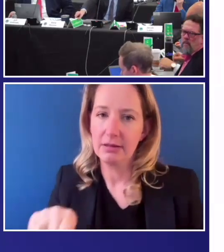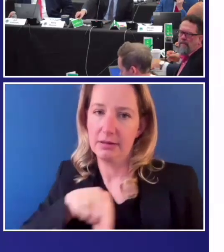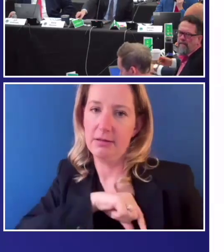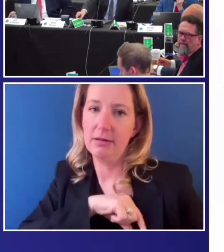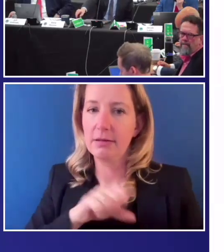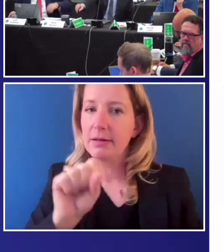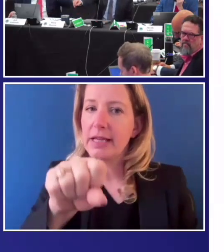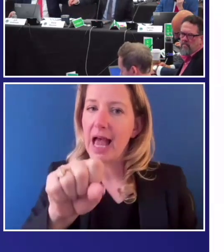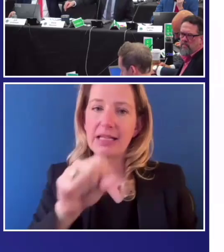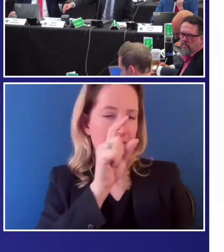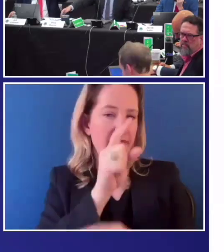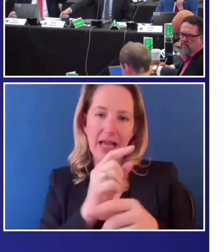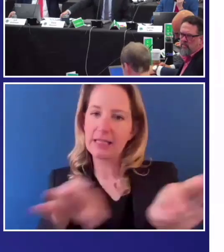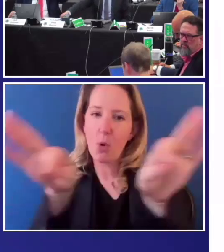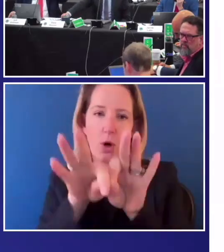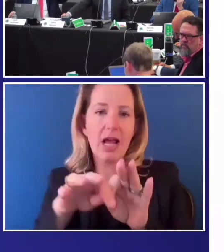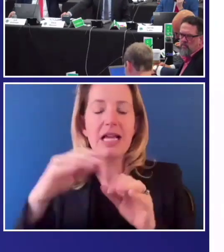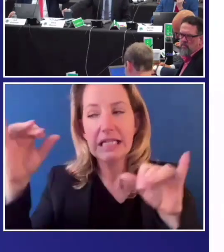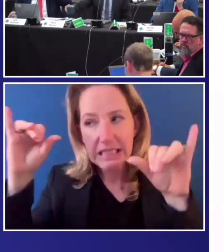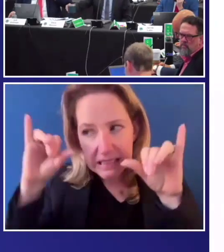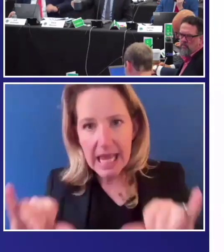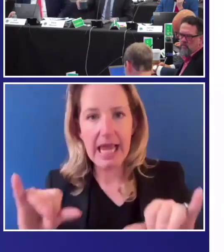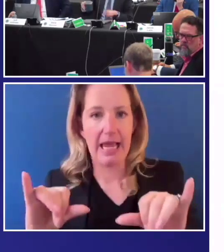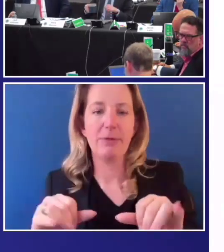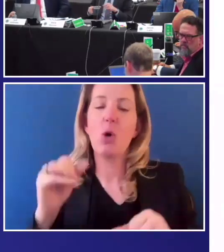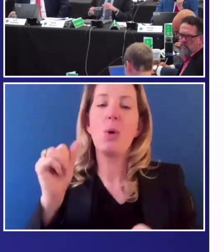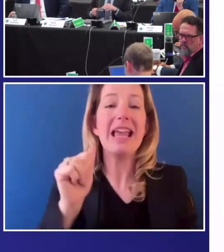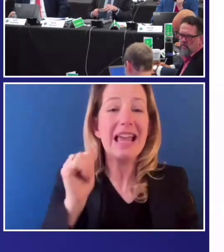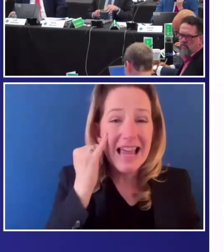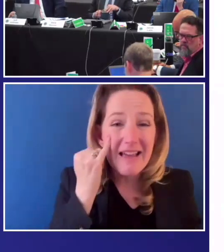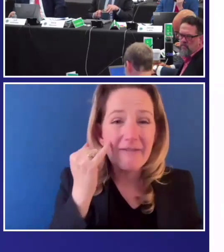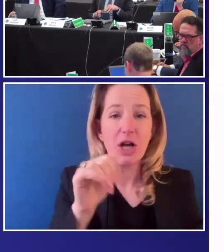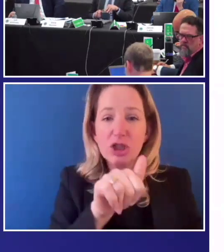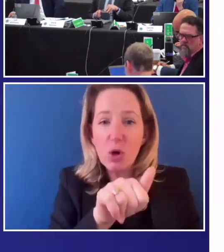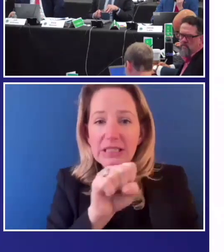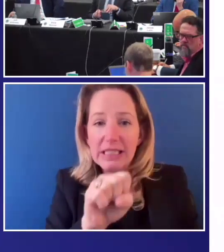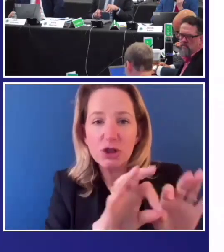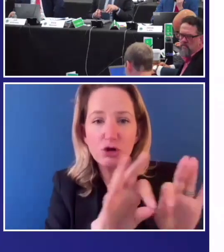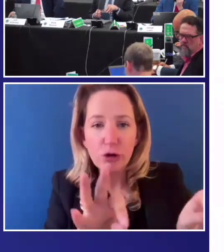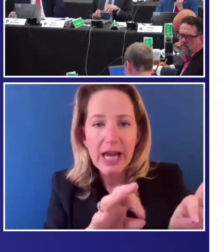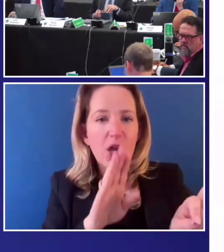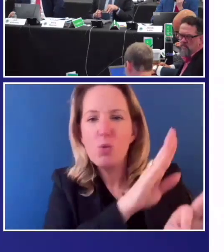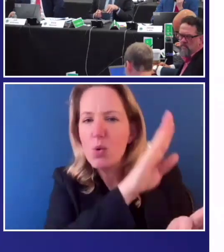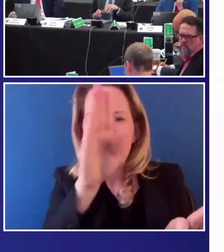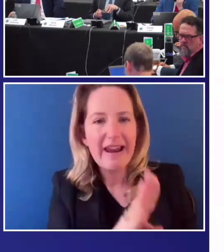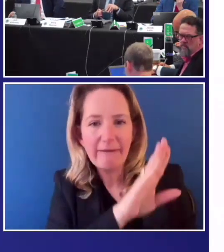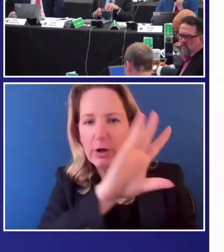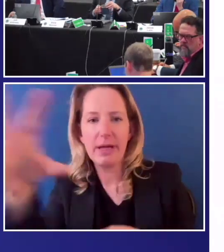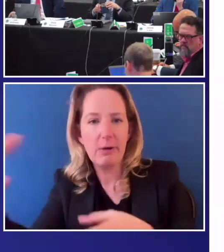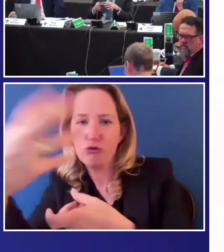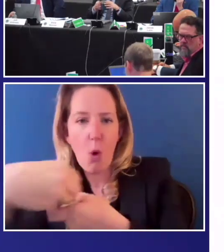same credential level always. If you're an associate degree program, you're never getting rolled up with a bachelor's program or anybody else.